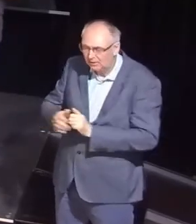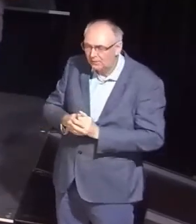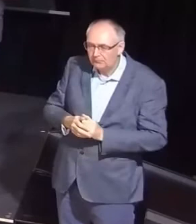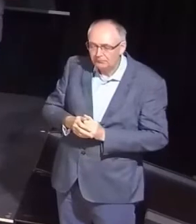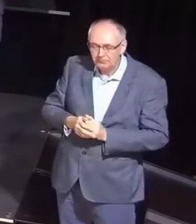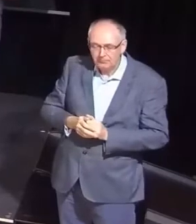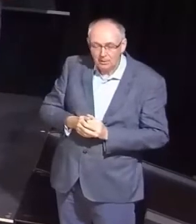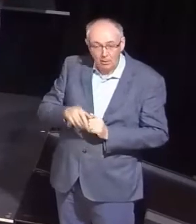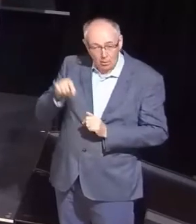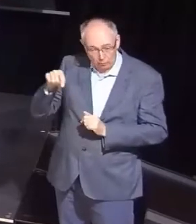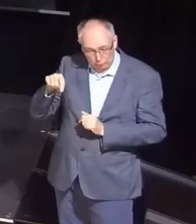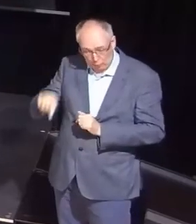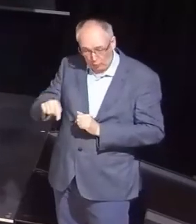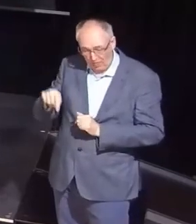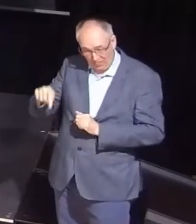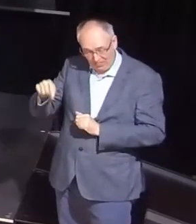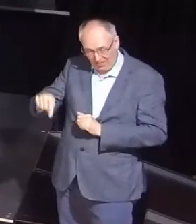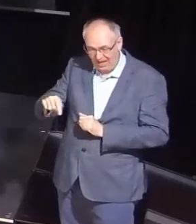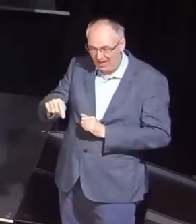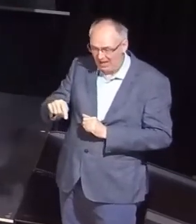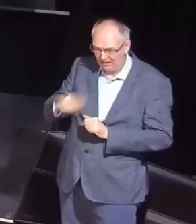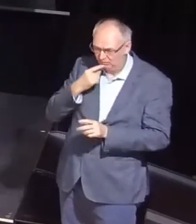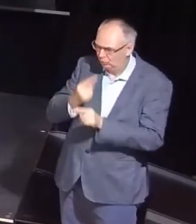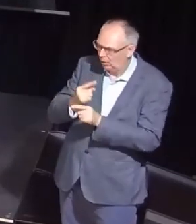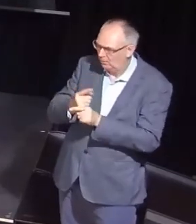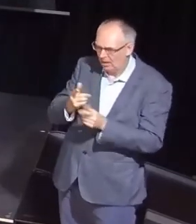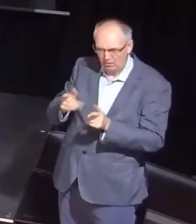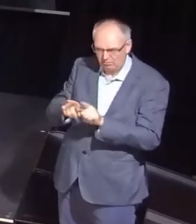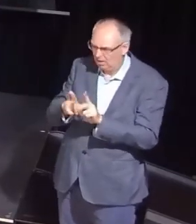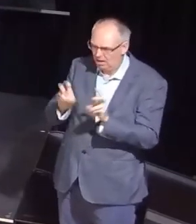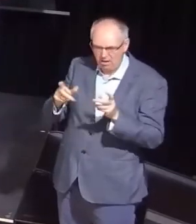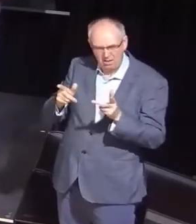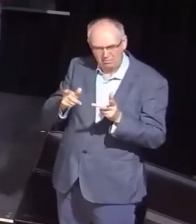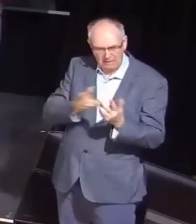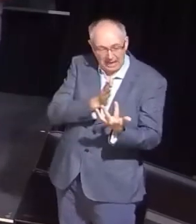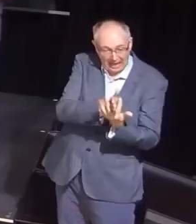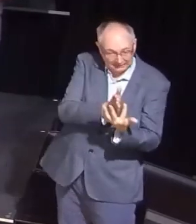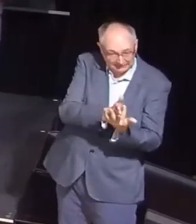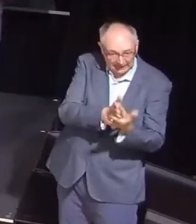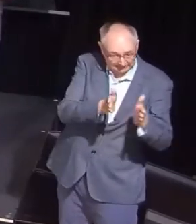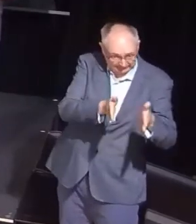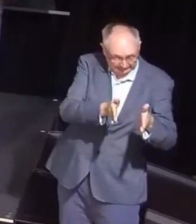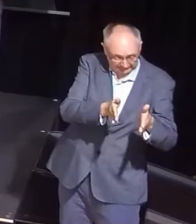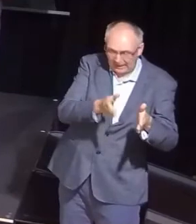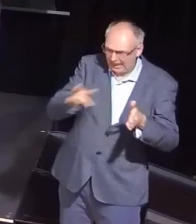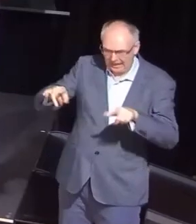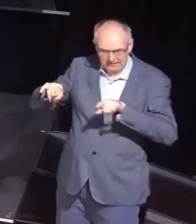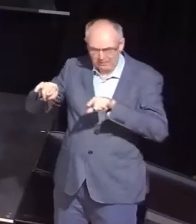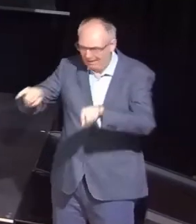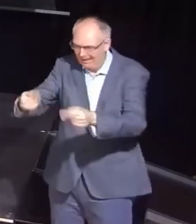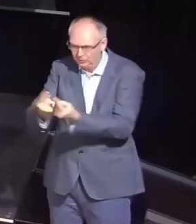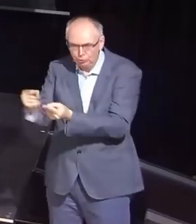to also talk about things that were tangential or parallel to accessibility rather. Things like inclusive hiring,